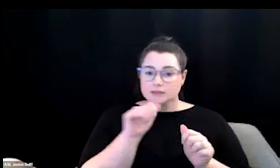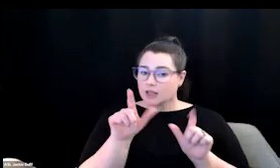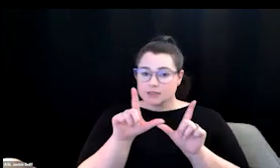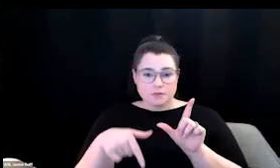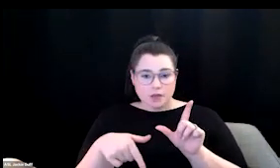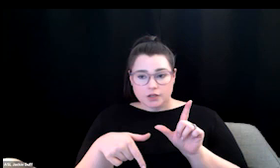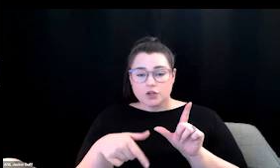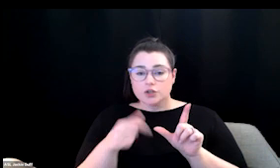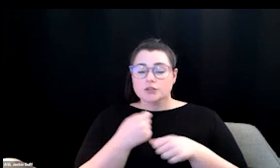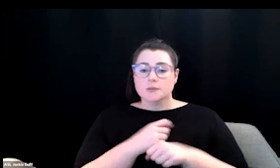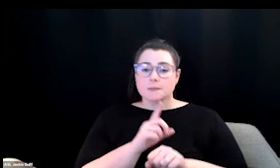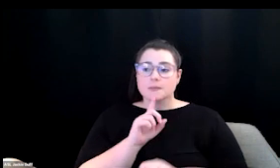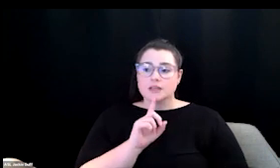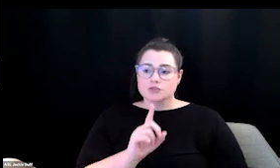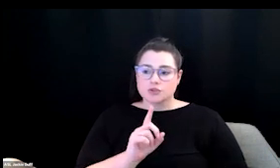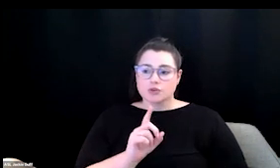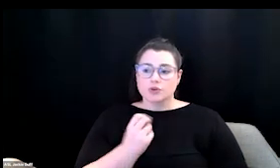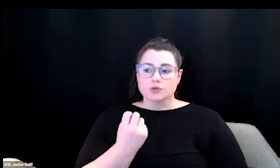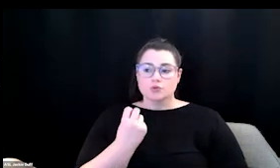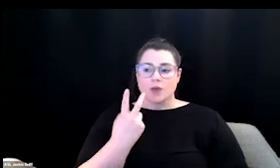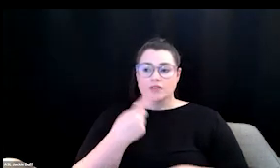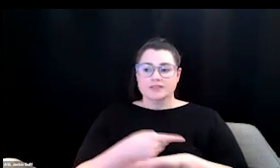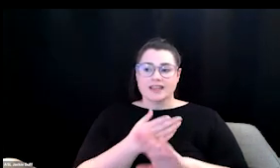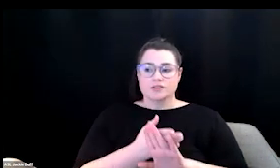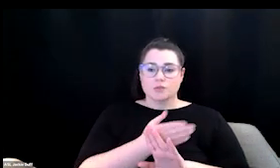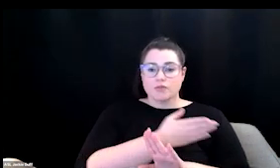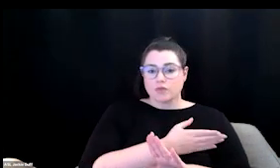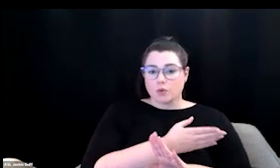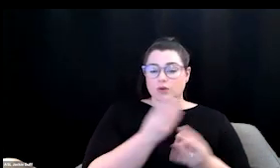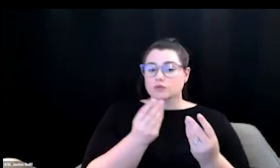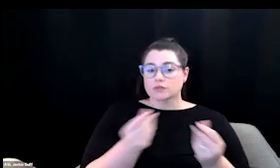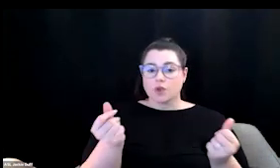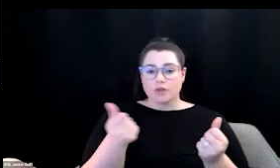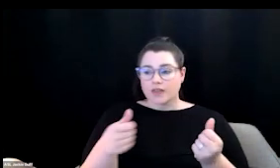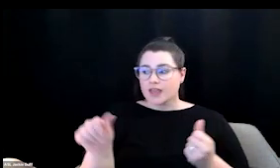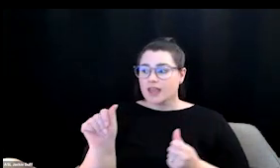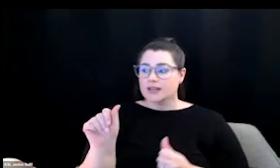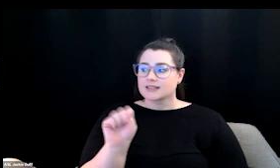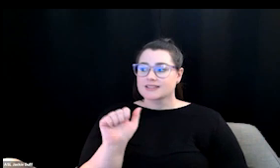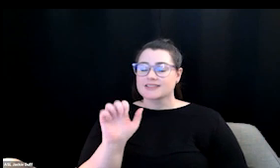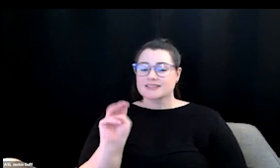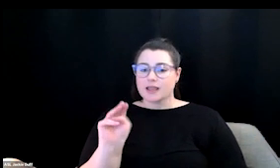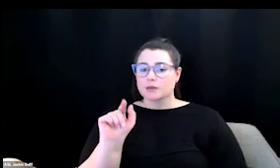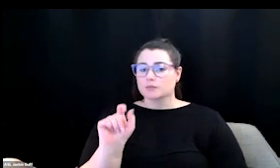You know, make sure. We suggest 12 days before to make sure you have resolved any sort of SAM.gov registration issues.